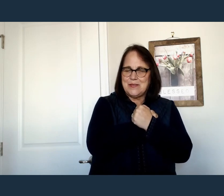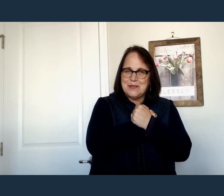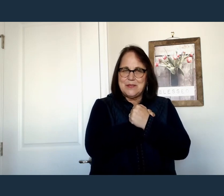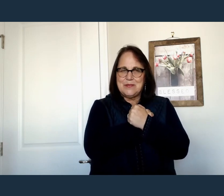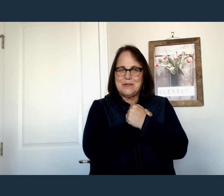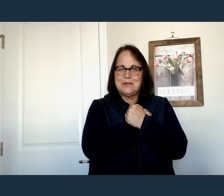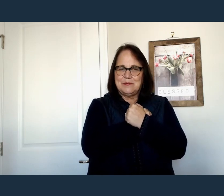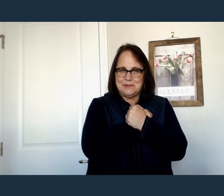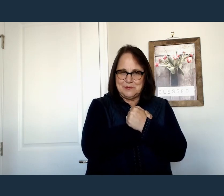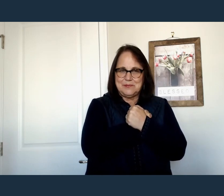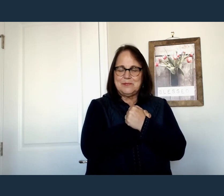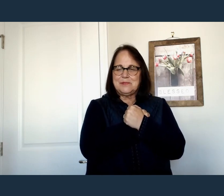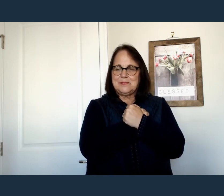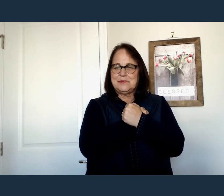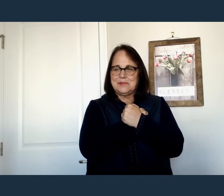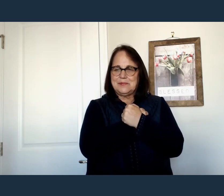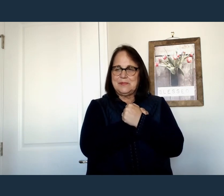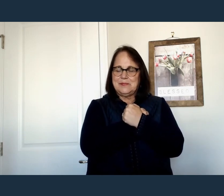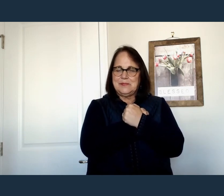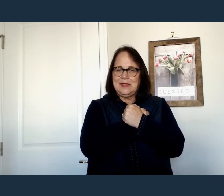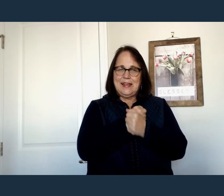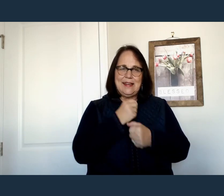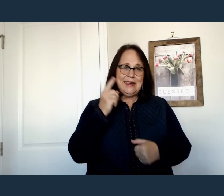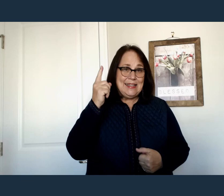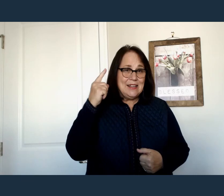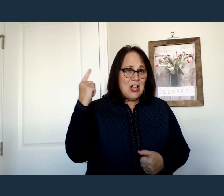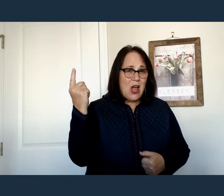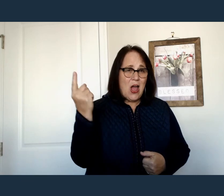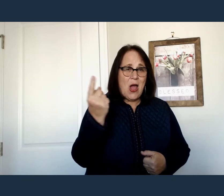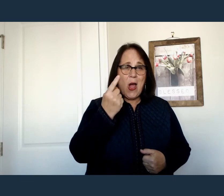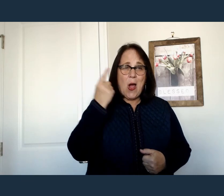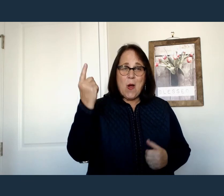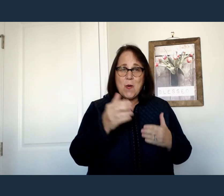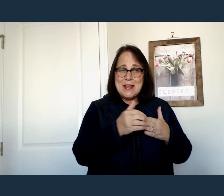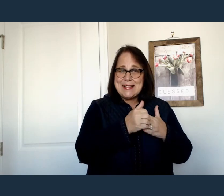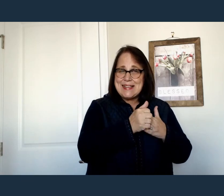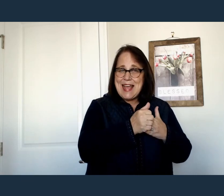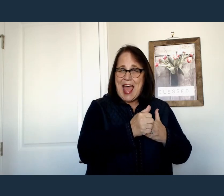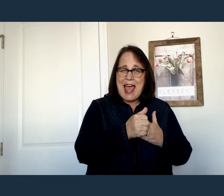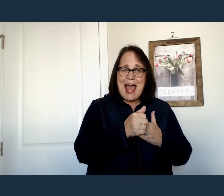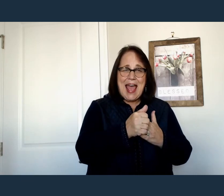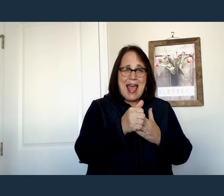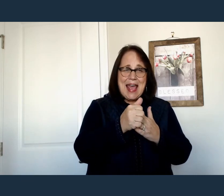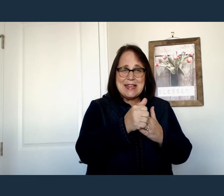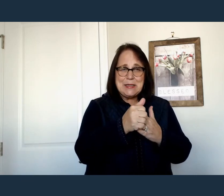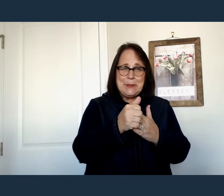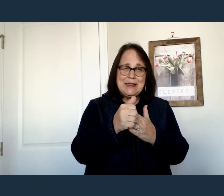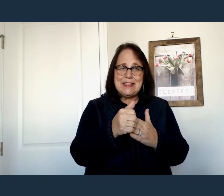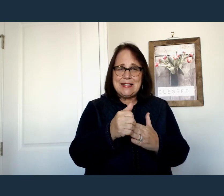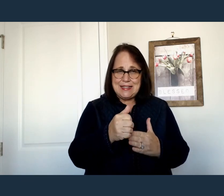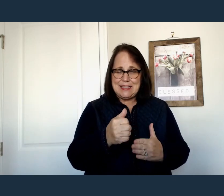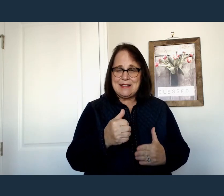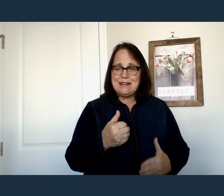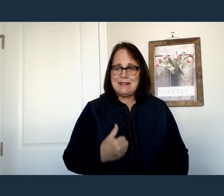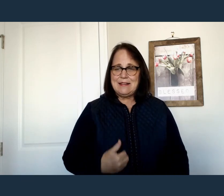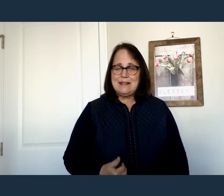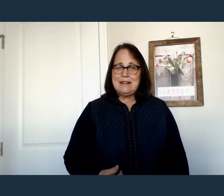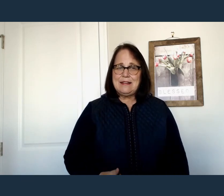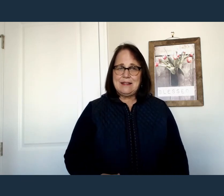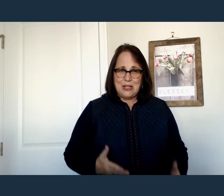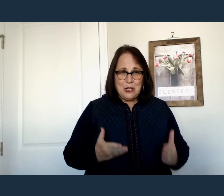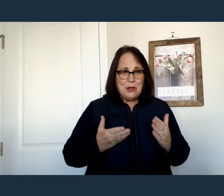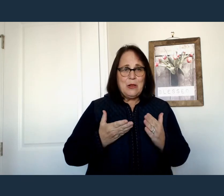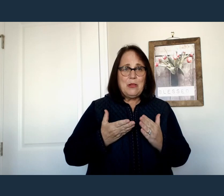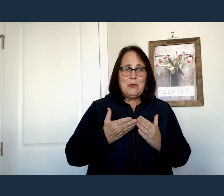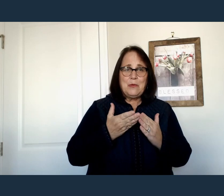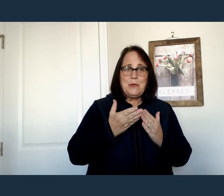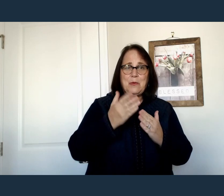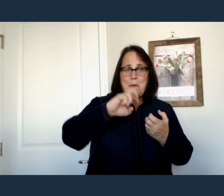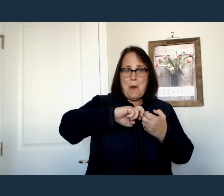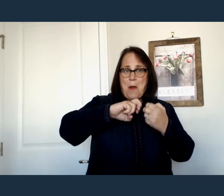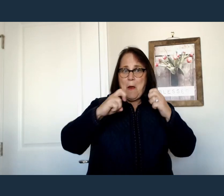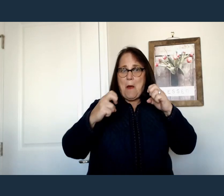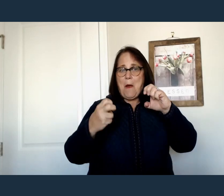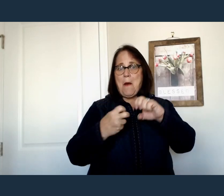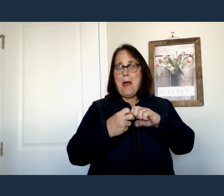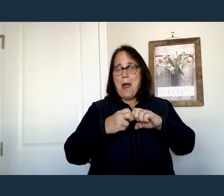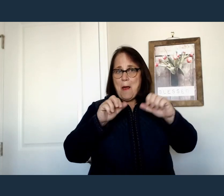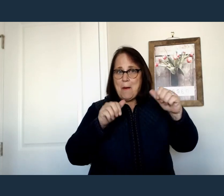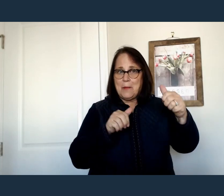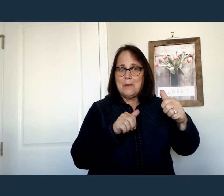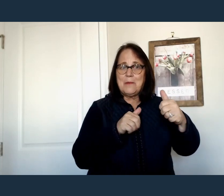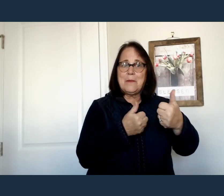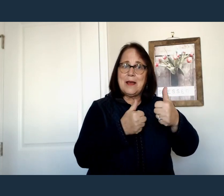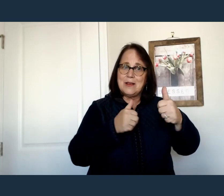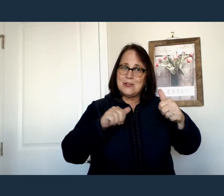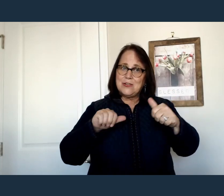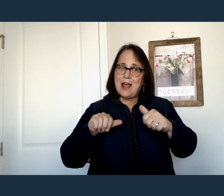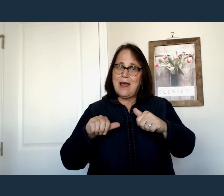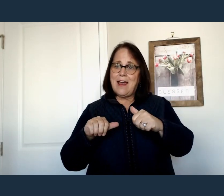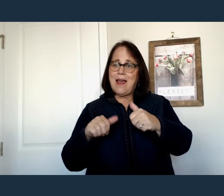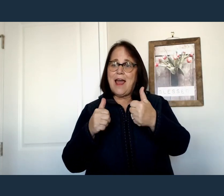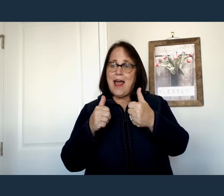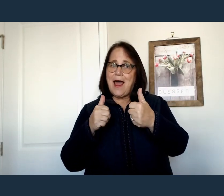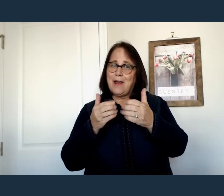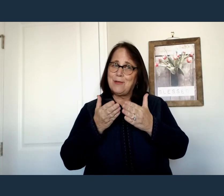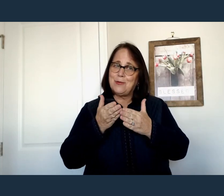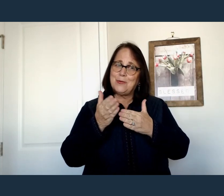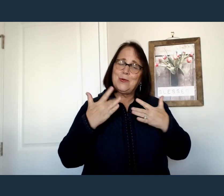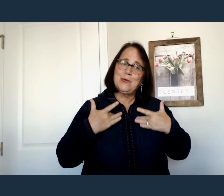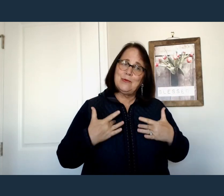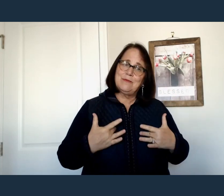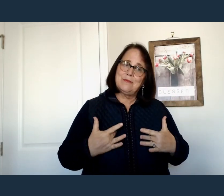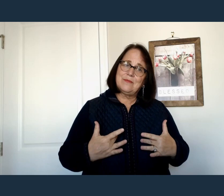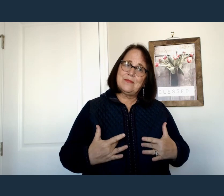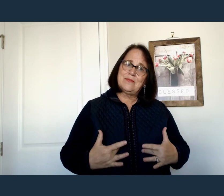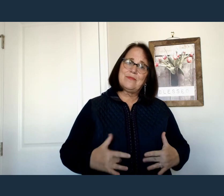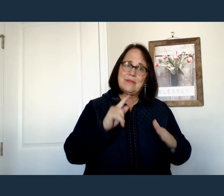He always guides me Through mountains and valleys